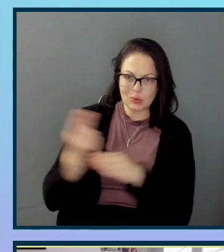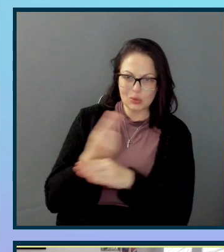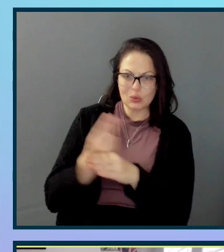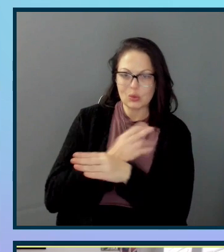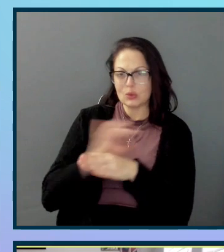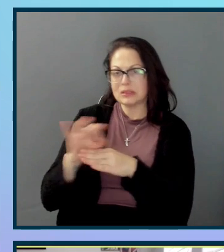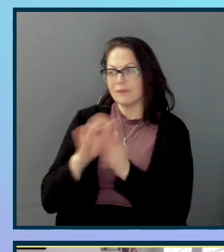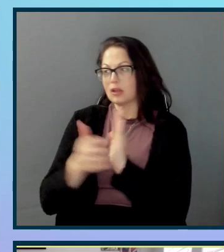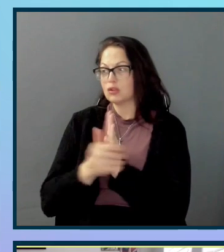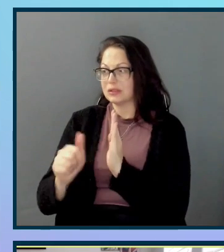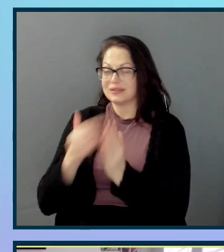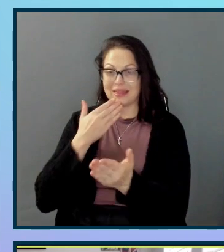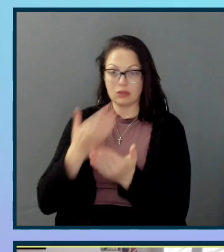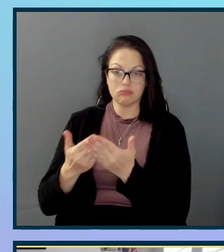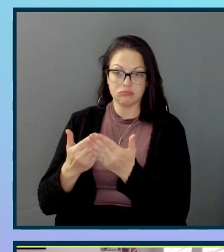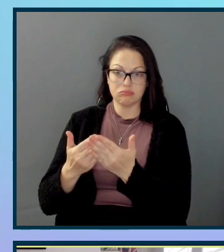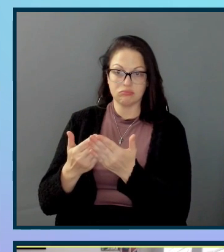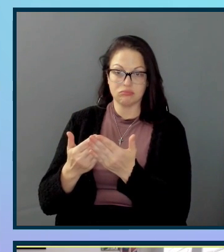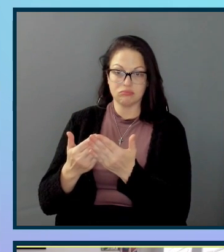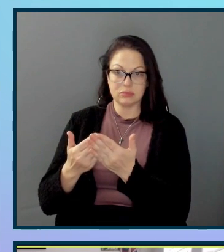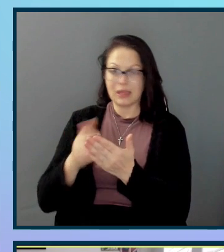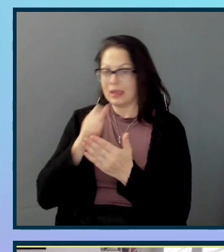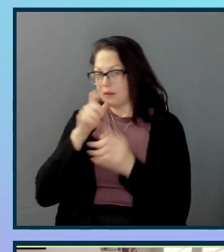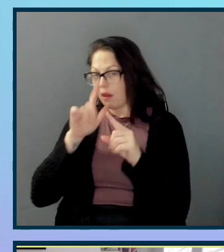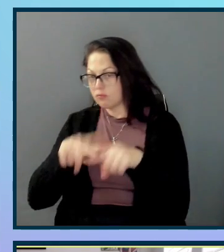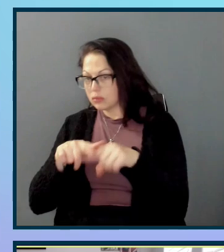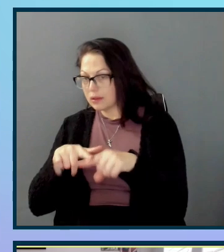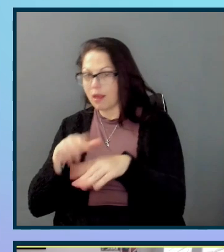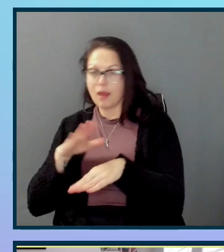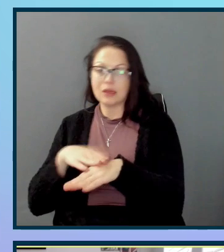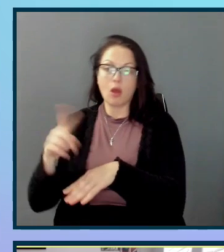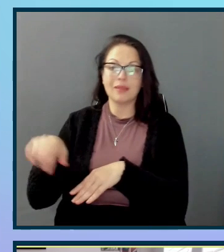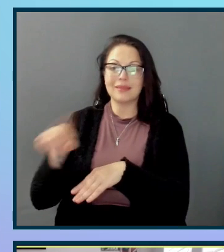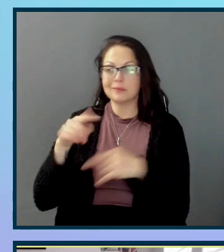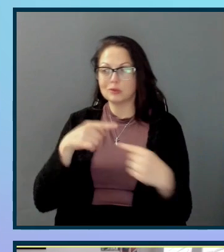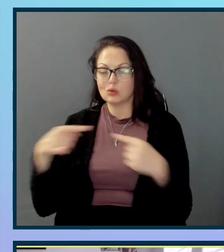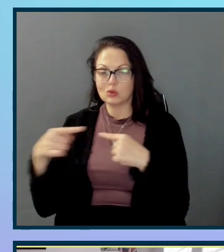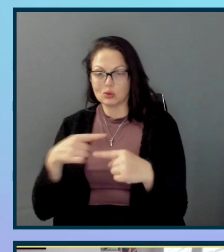that they're good at, rather than relying them, on them to struggle through an interface